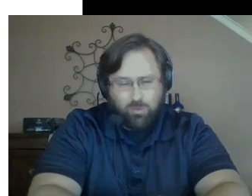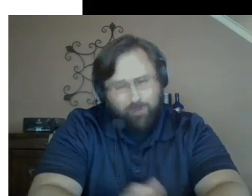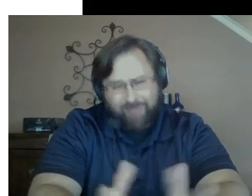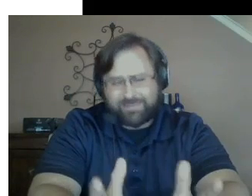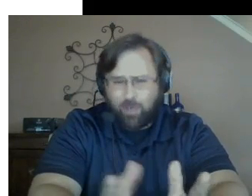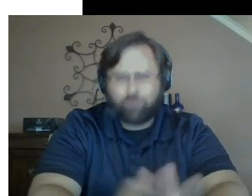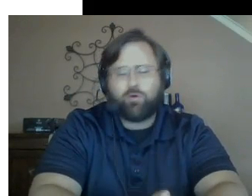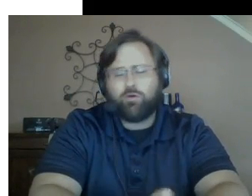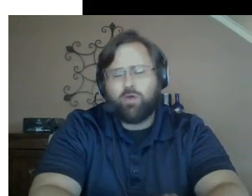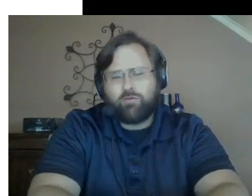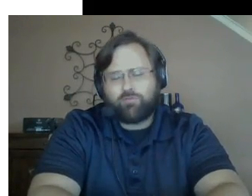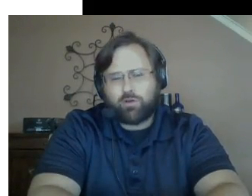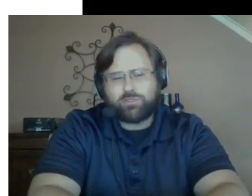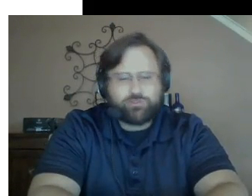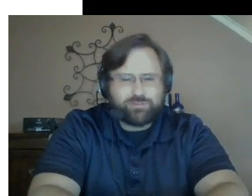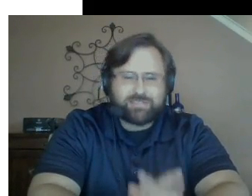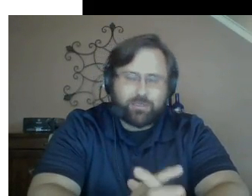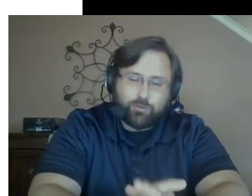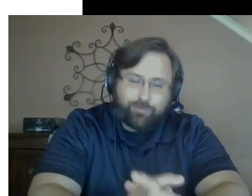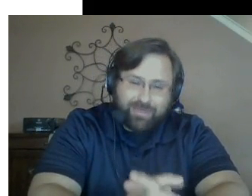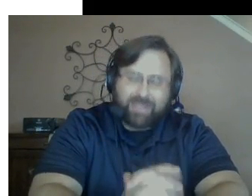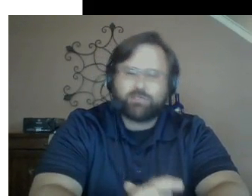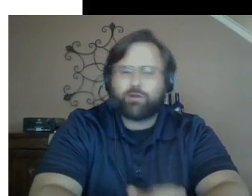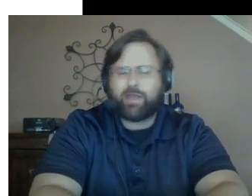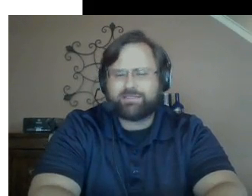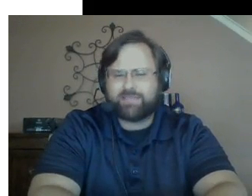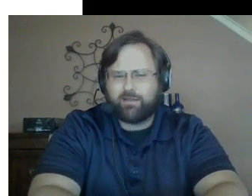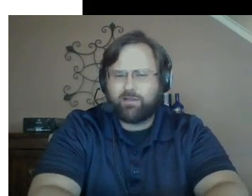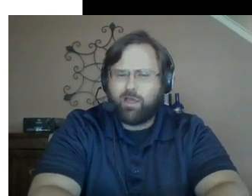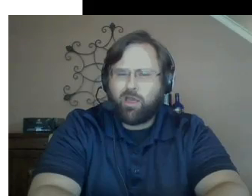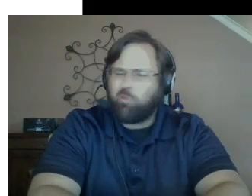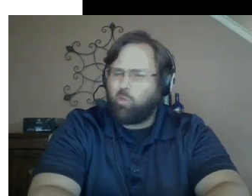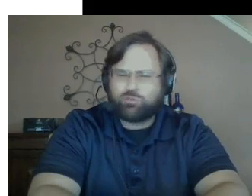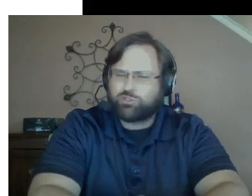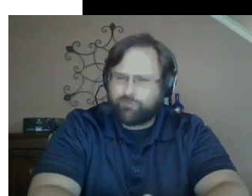while perhaps helpful for students who are beginning to learn ASL won't serve